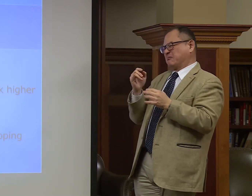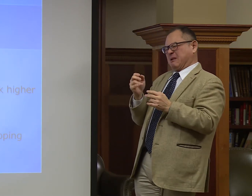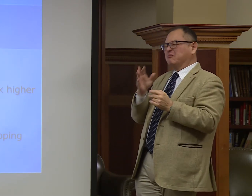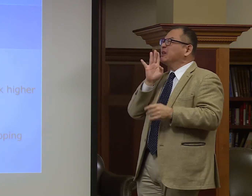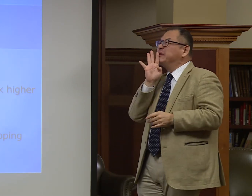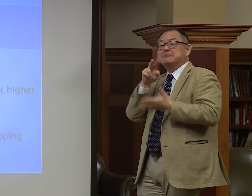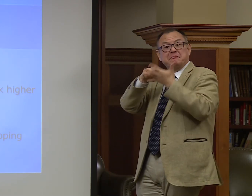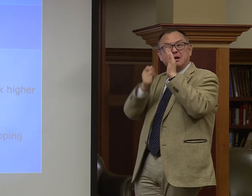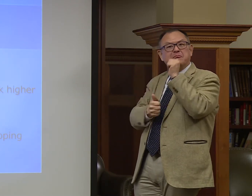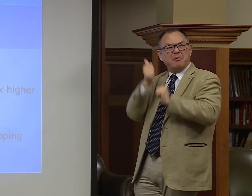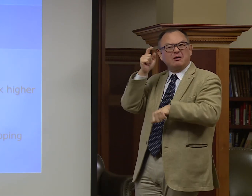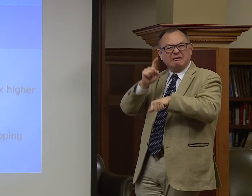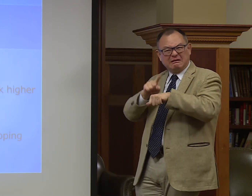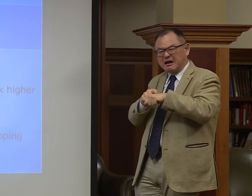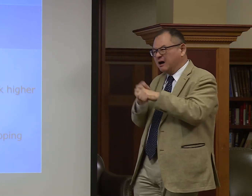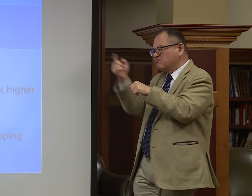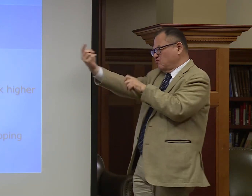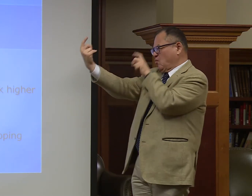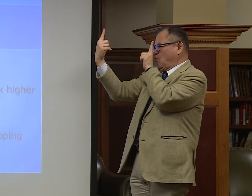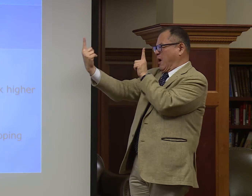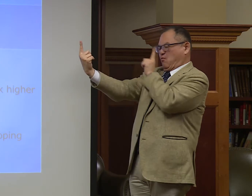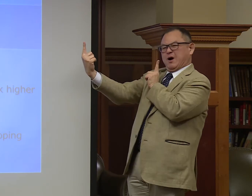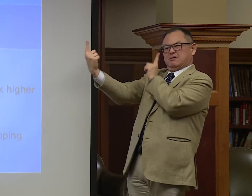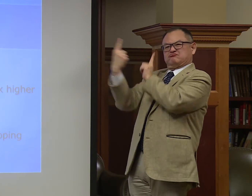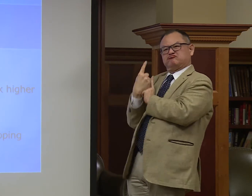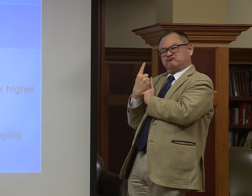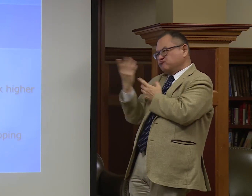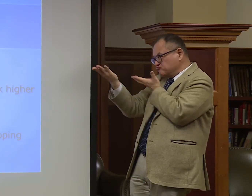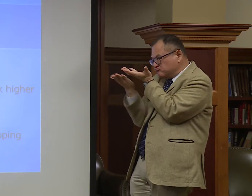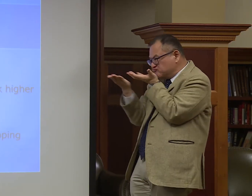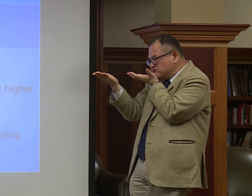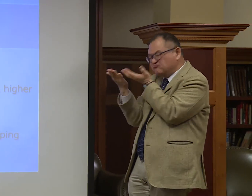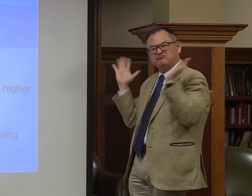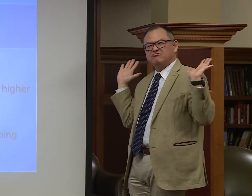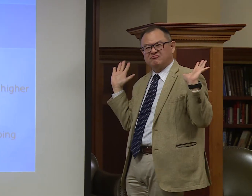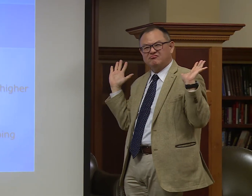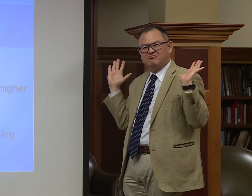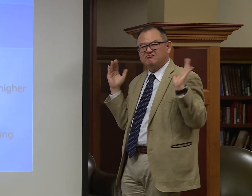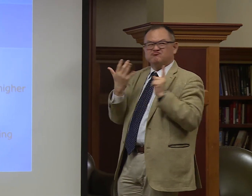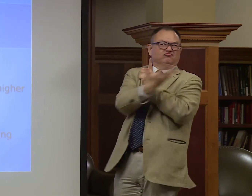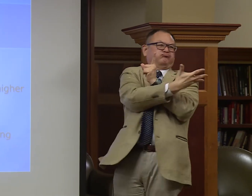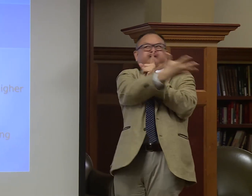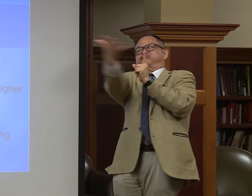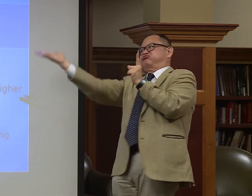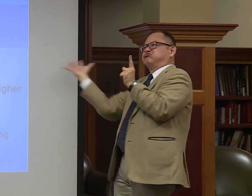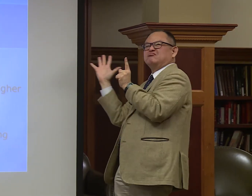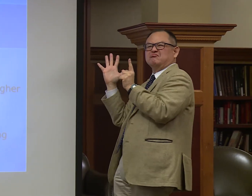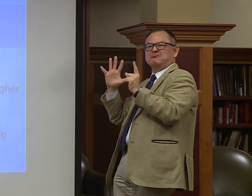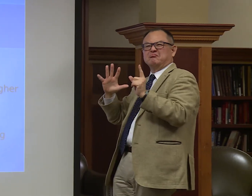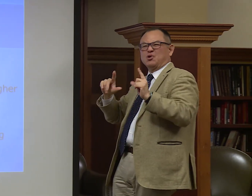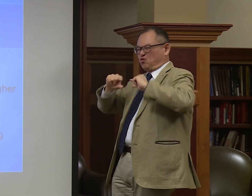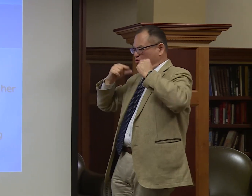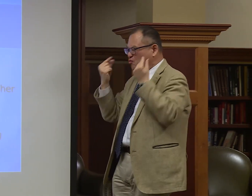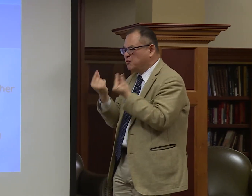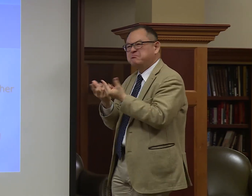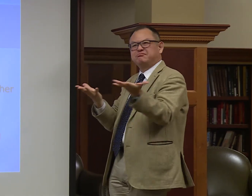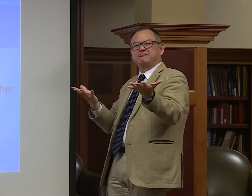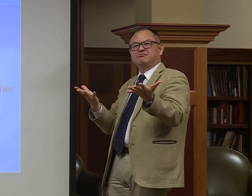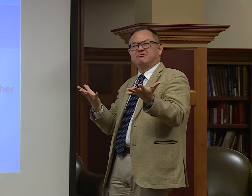Often, one-on-one interactions can be done maybe without an interpreter,